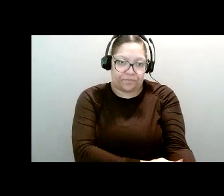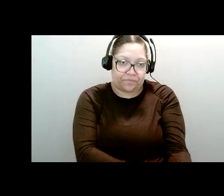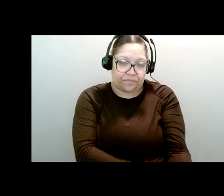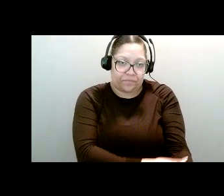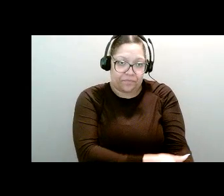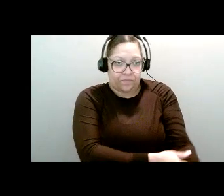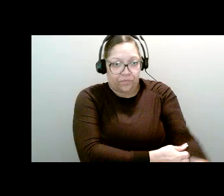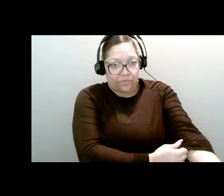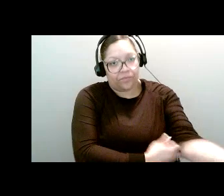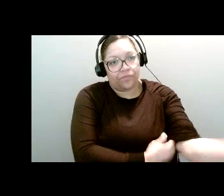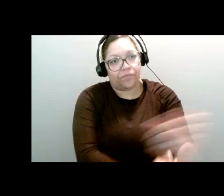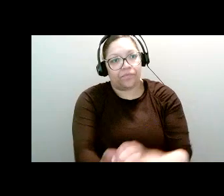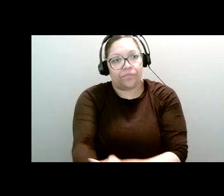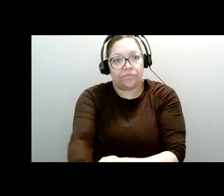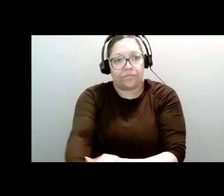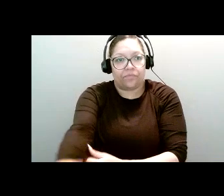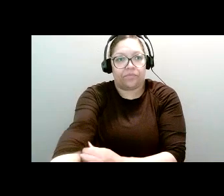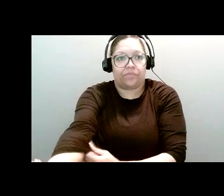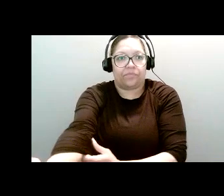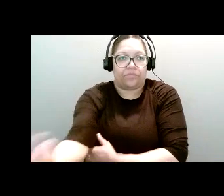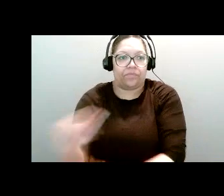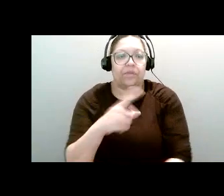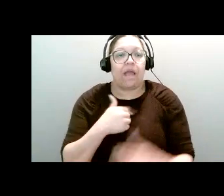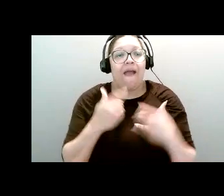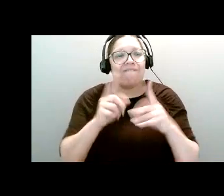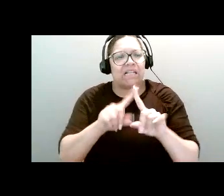And as I mentioned, the different activities, well, there's also different types of resources.